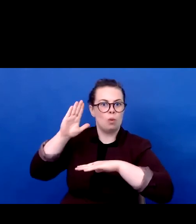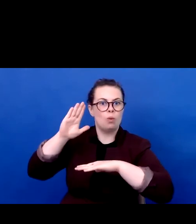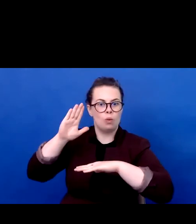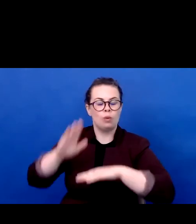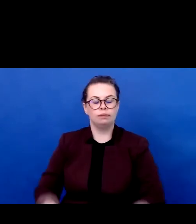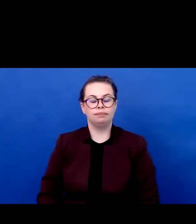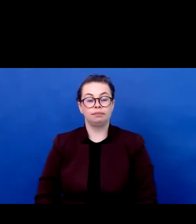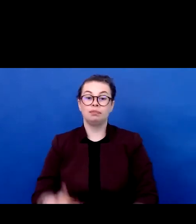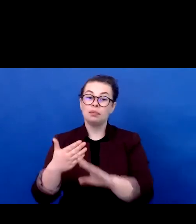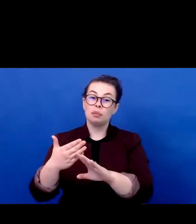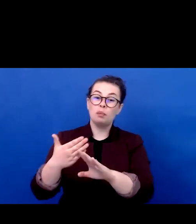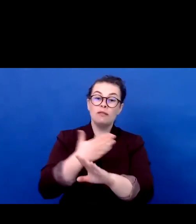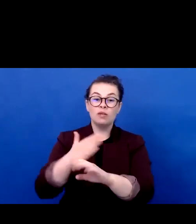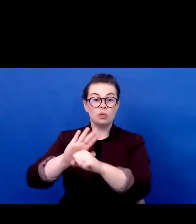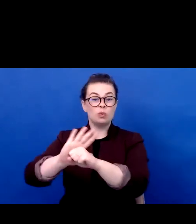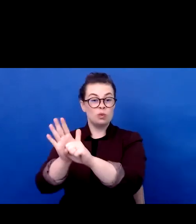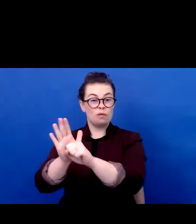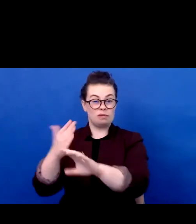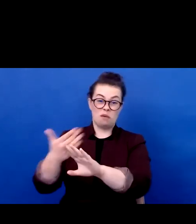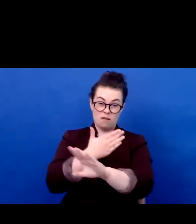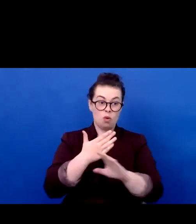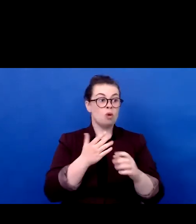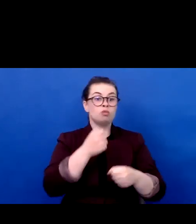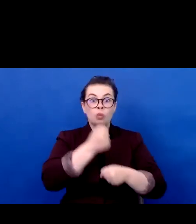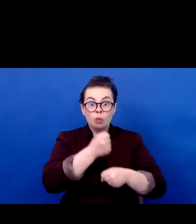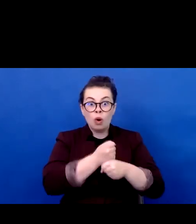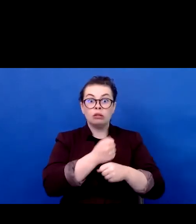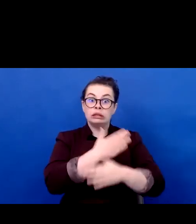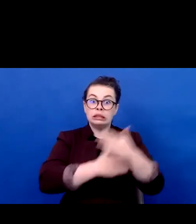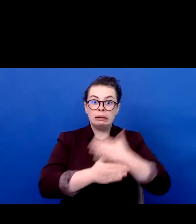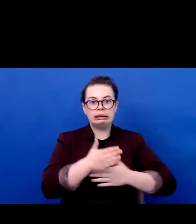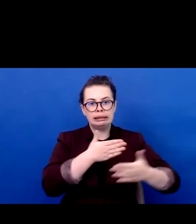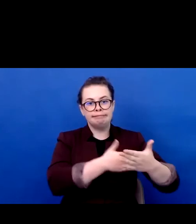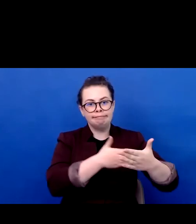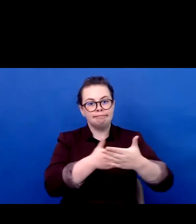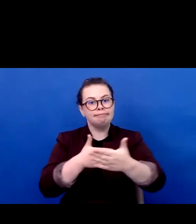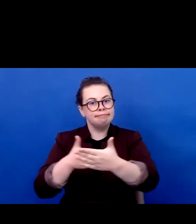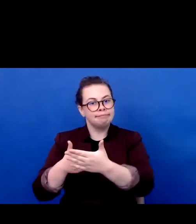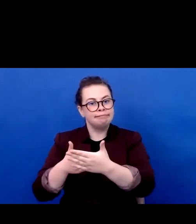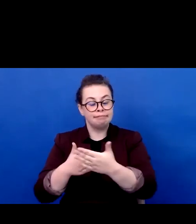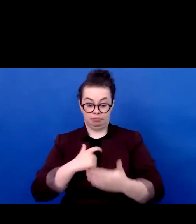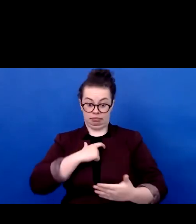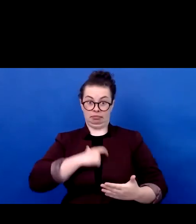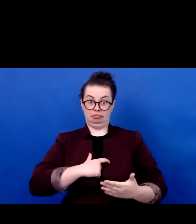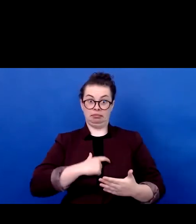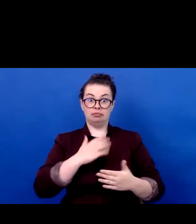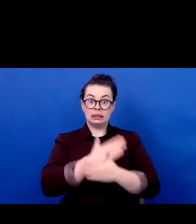prior to the pandemic and the ones who were employed were mostly employed in sectors that were